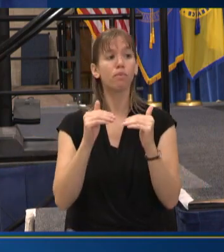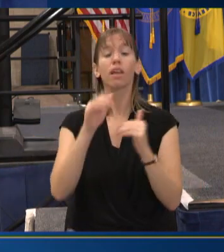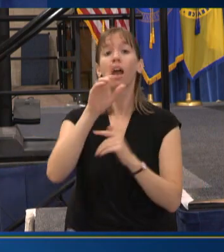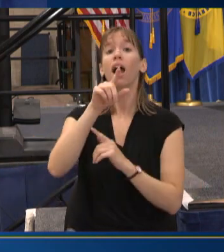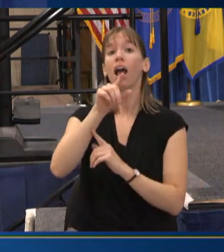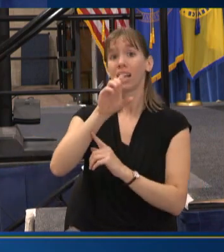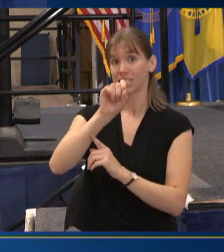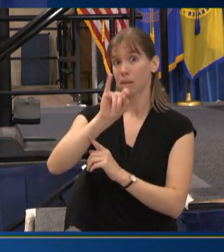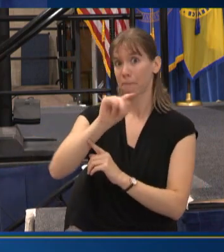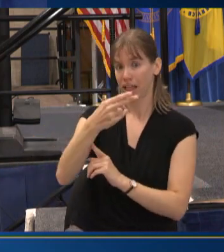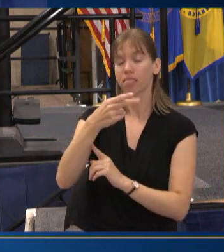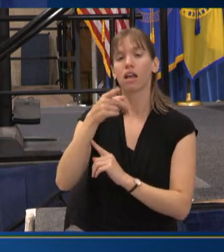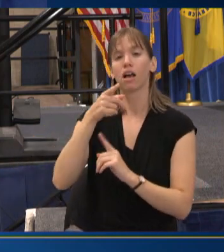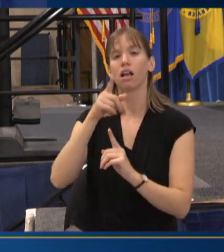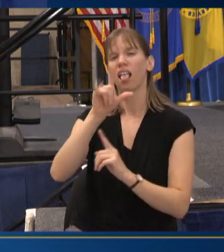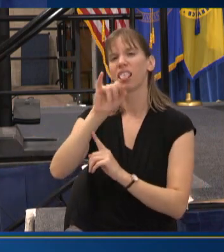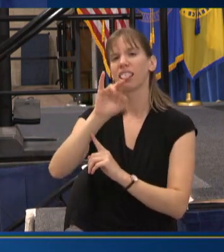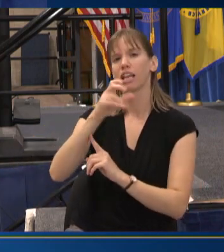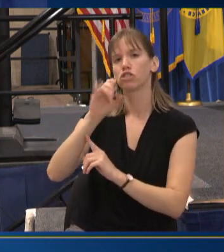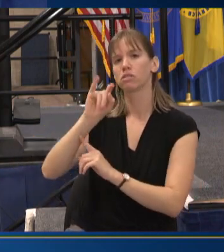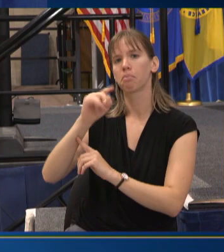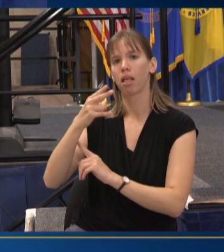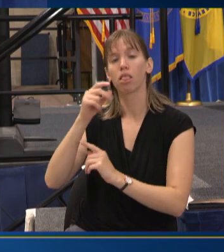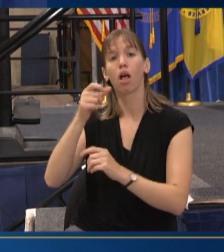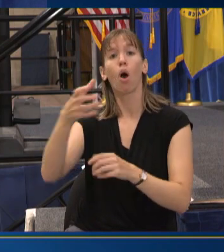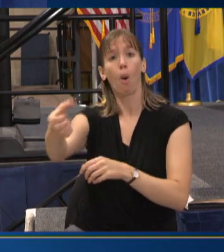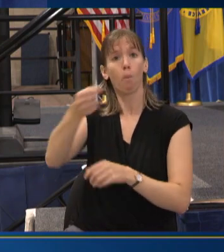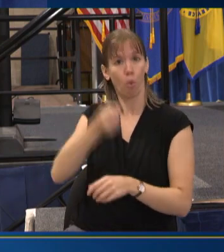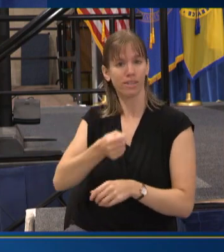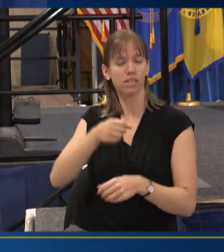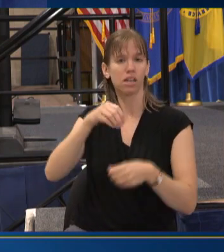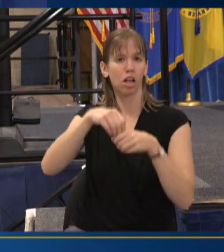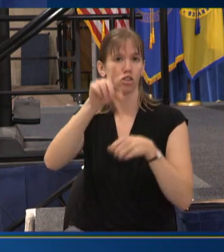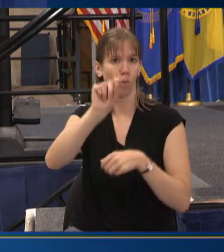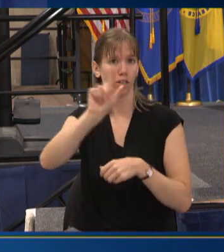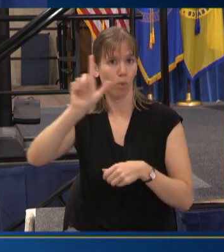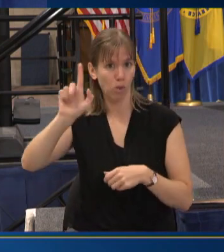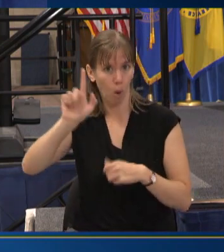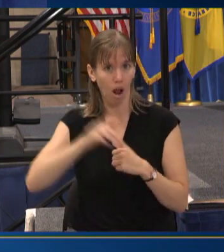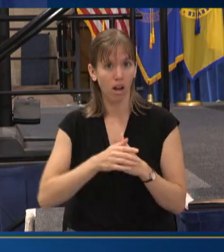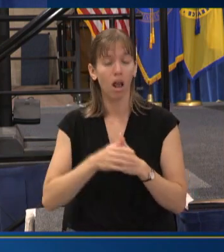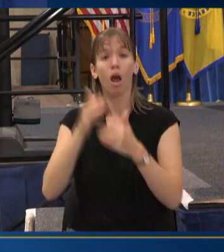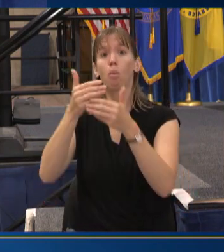Deputy Assistant Secretary for Human Services policy in 2021. Prior to joining the Biden administration,